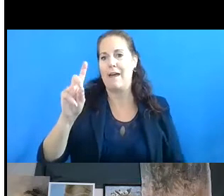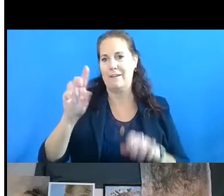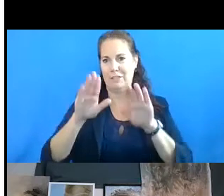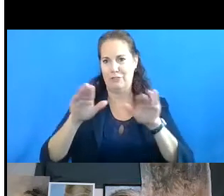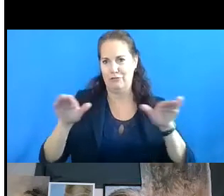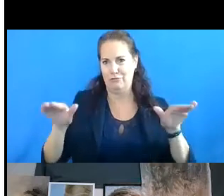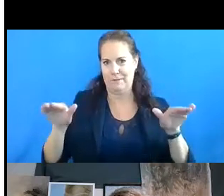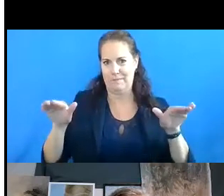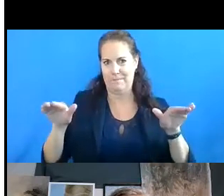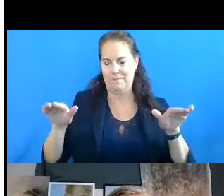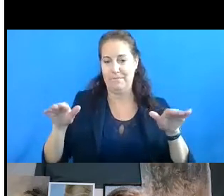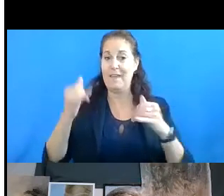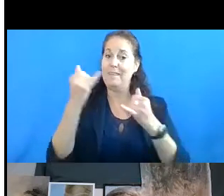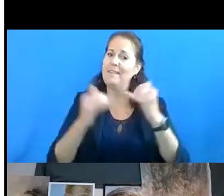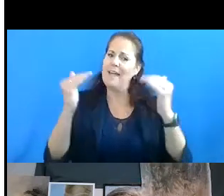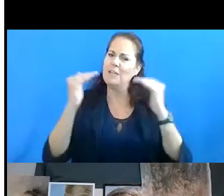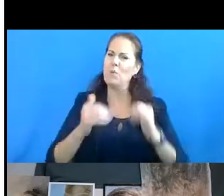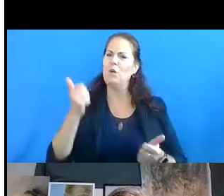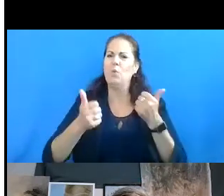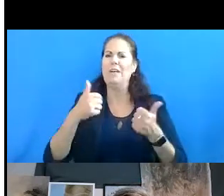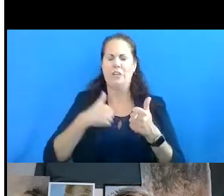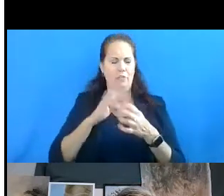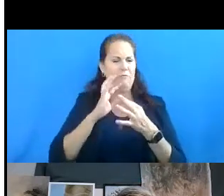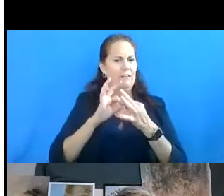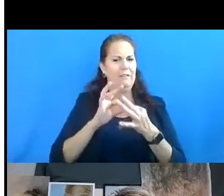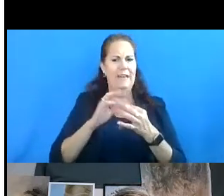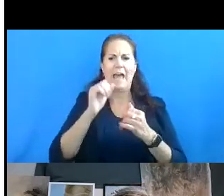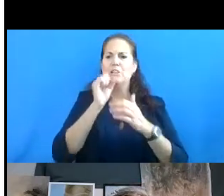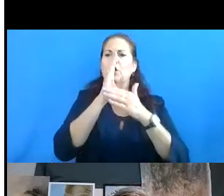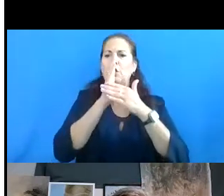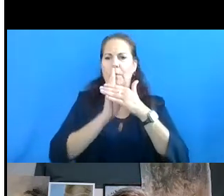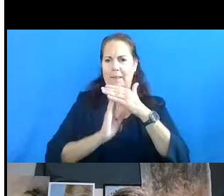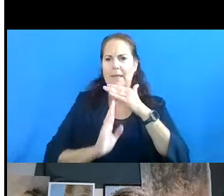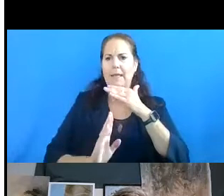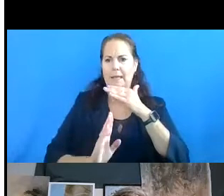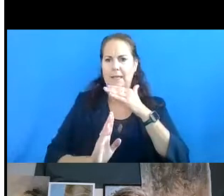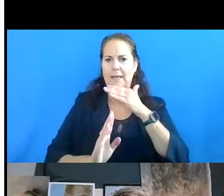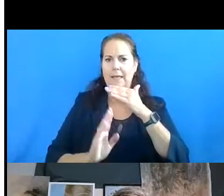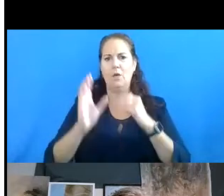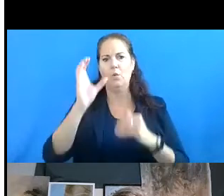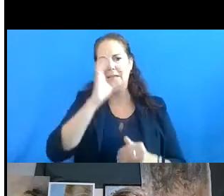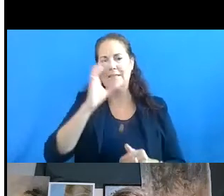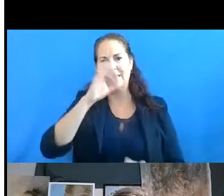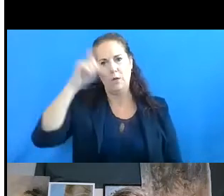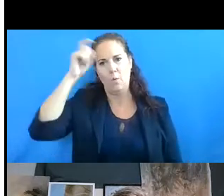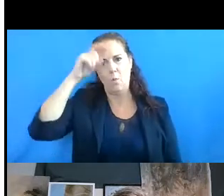And the last one which I relate as humility is we seek wise council.